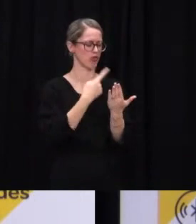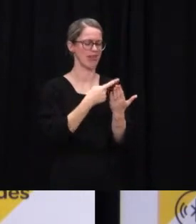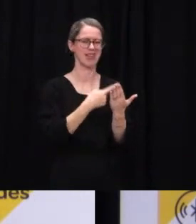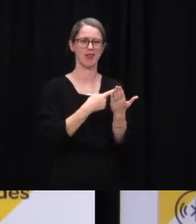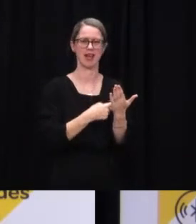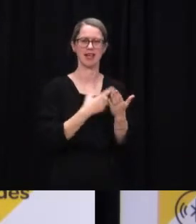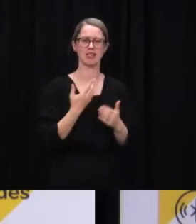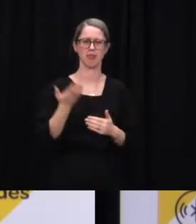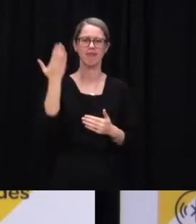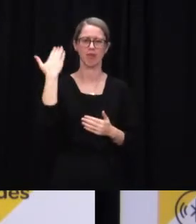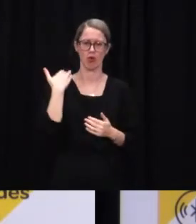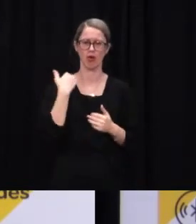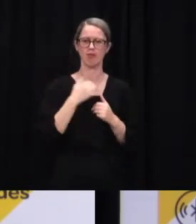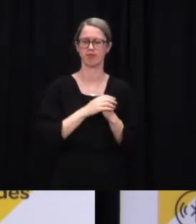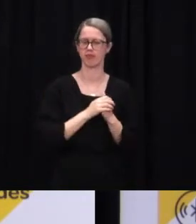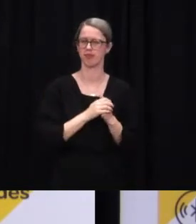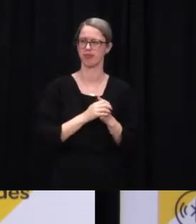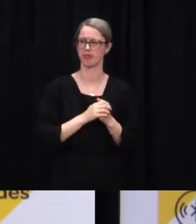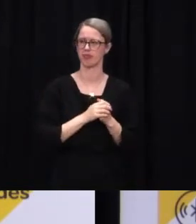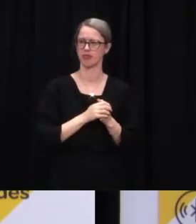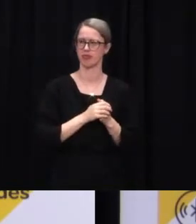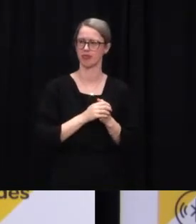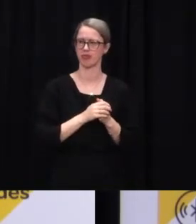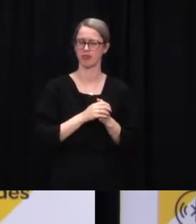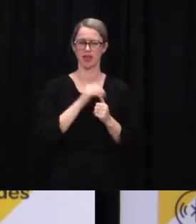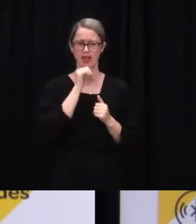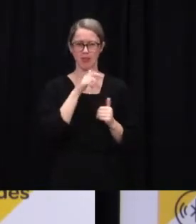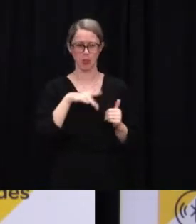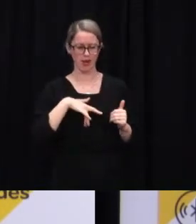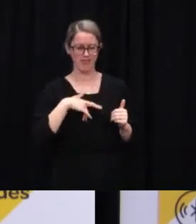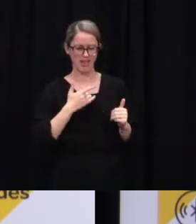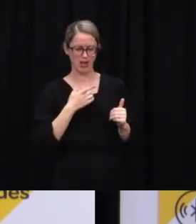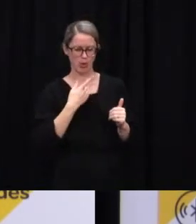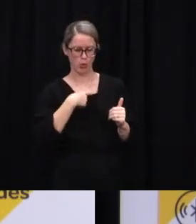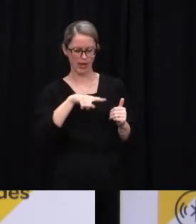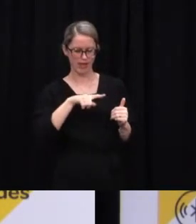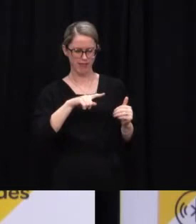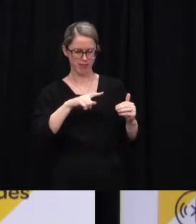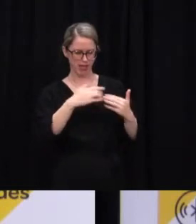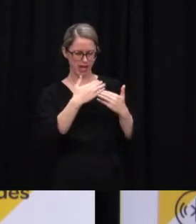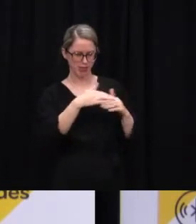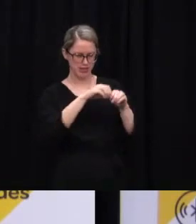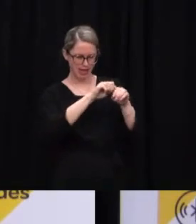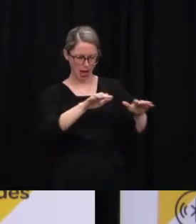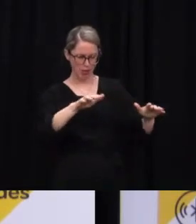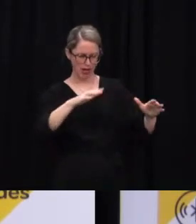lockdown in place or expand ing it. >>All the same criteria you